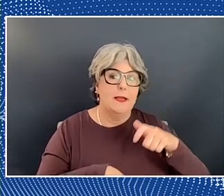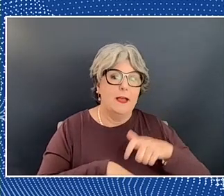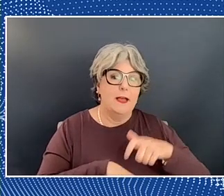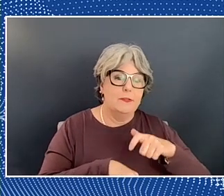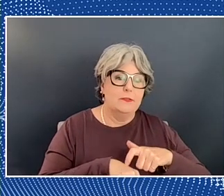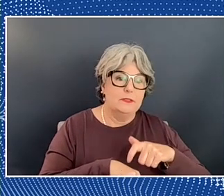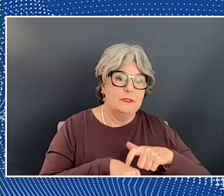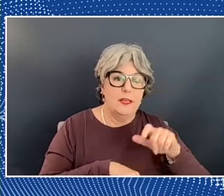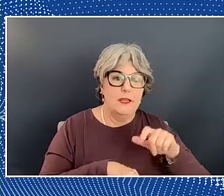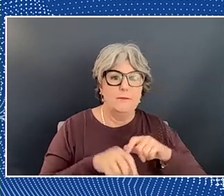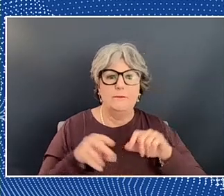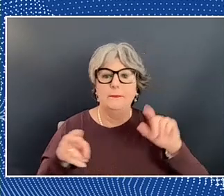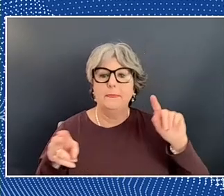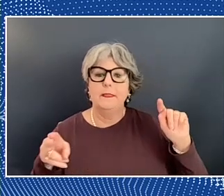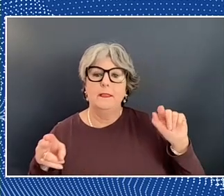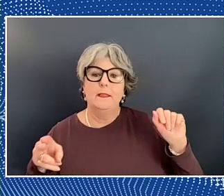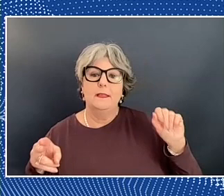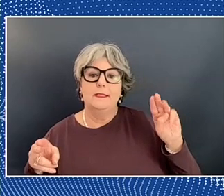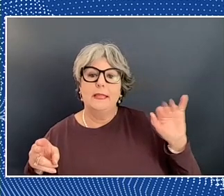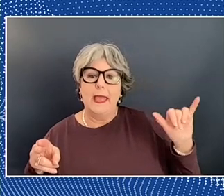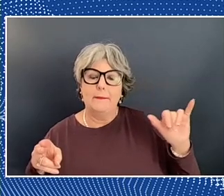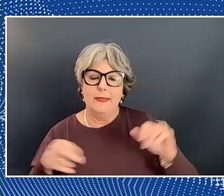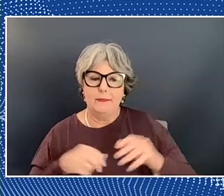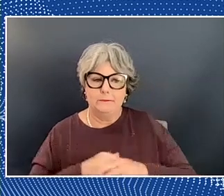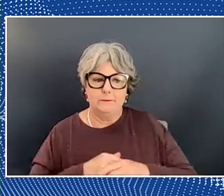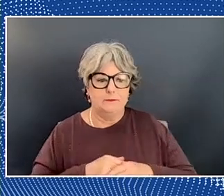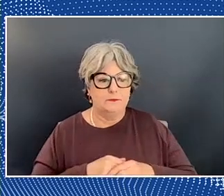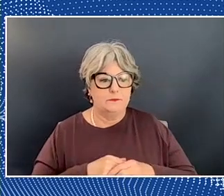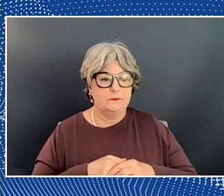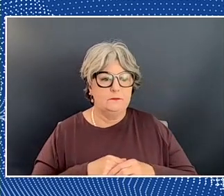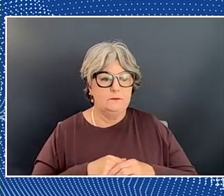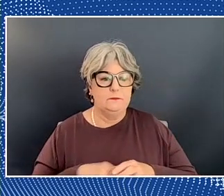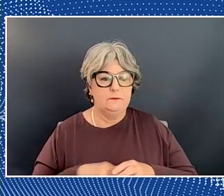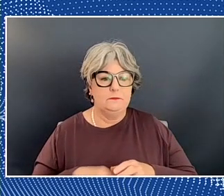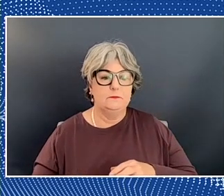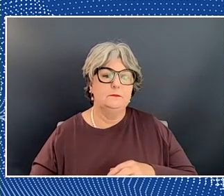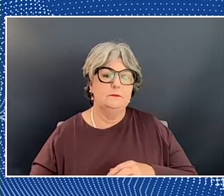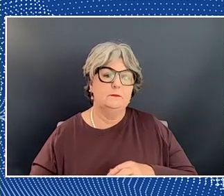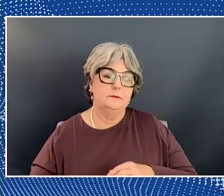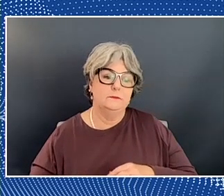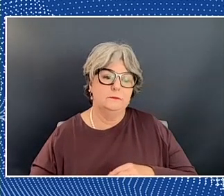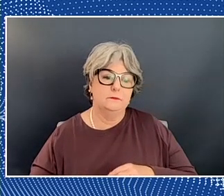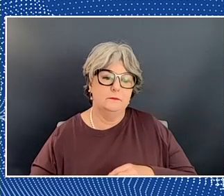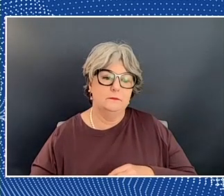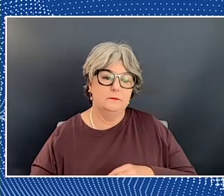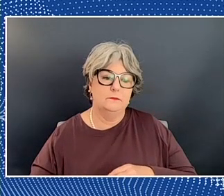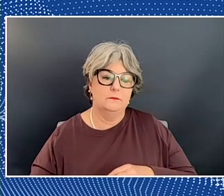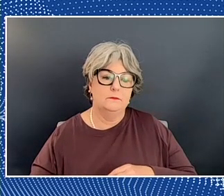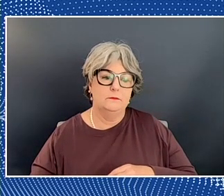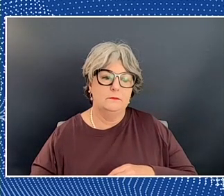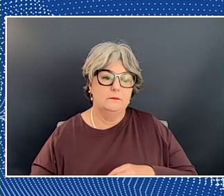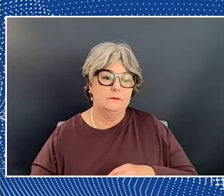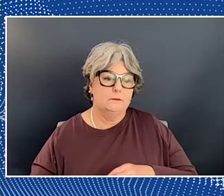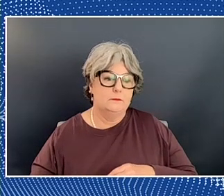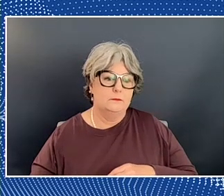I think what we are looking at is more of a combined approach, like you're going to